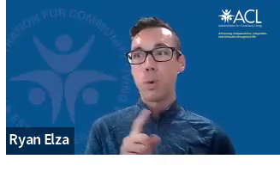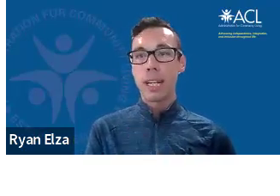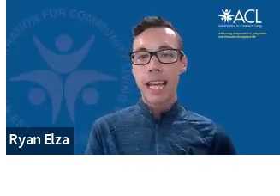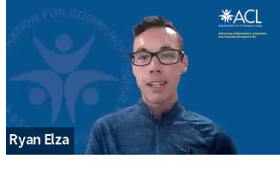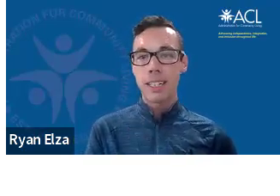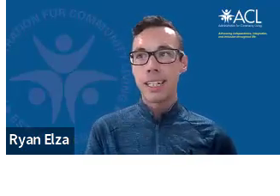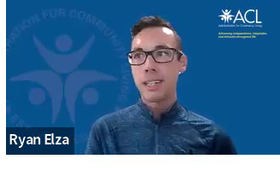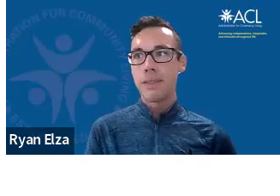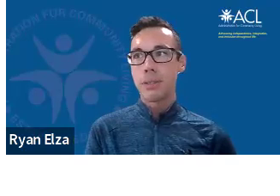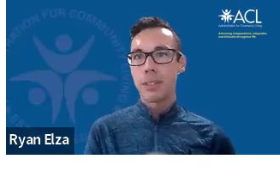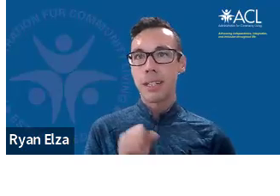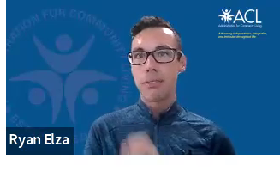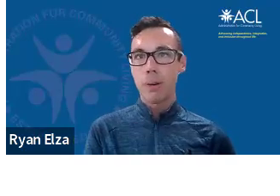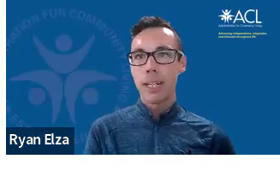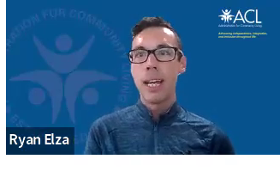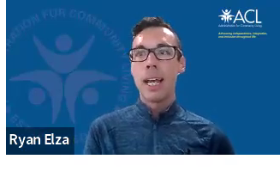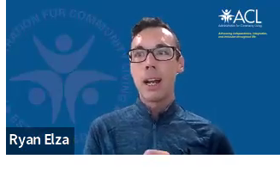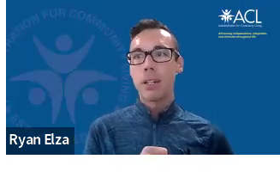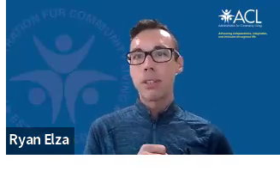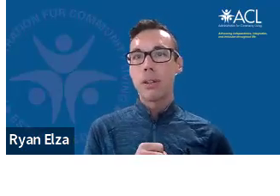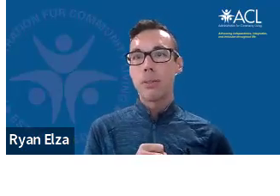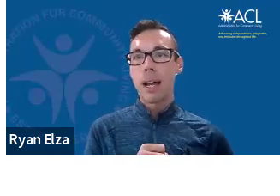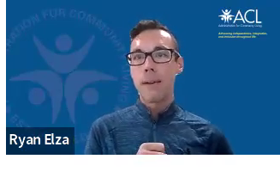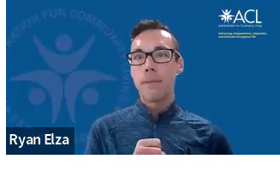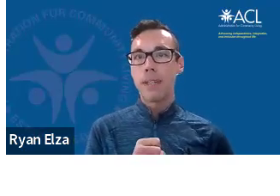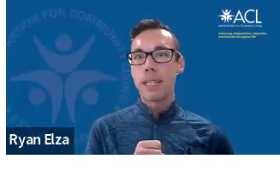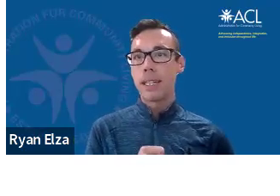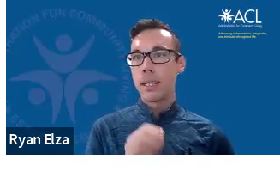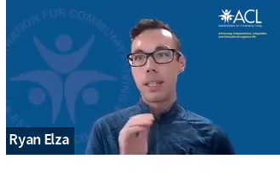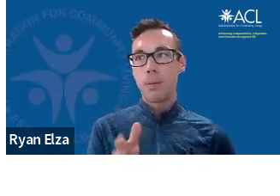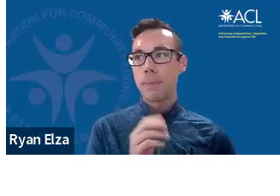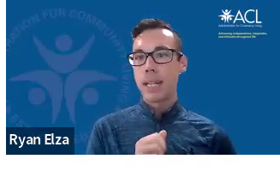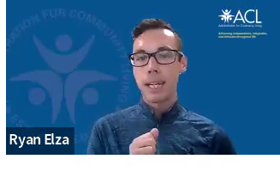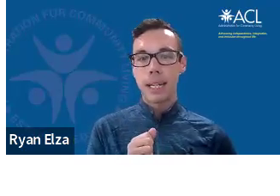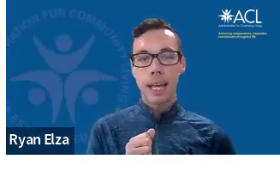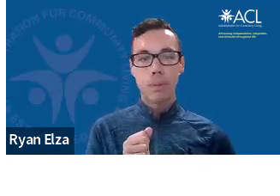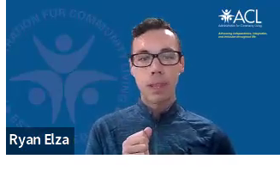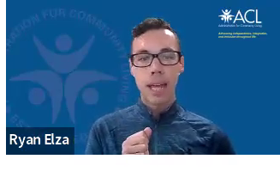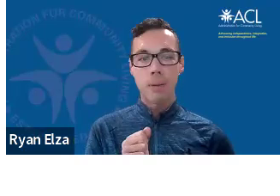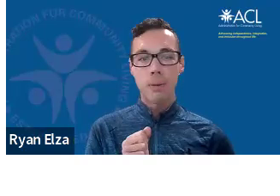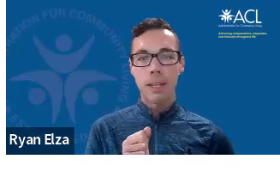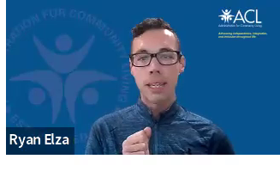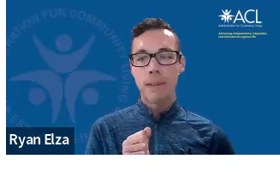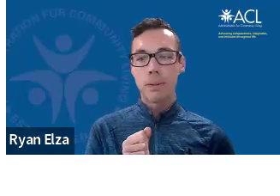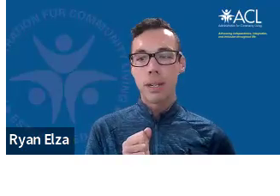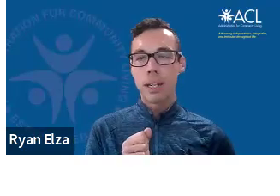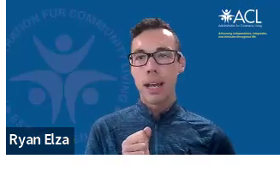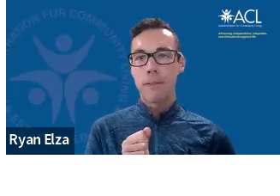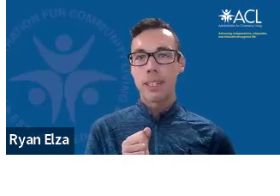is 20,000 individuals and growing. Also, visit the website. And with that, we want to thank everyone